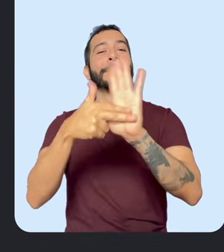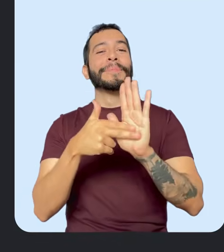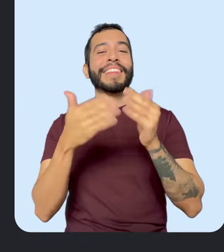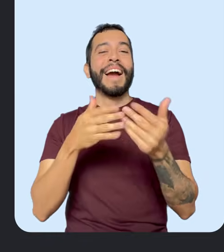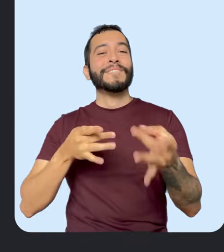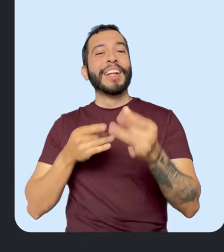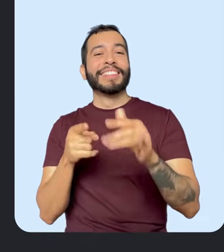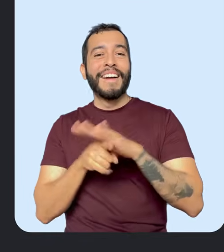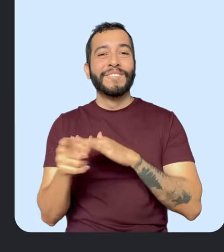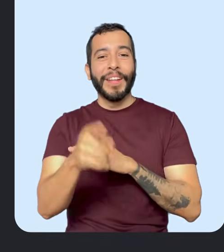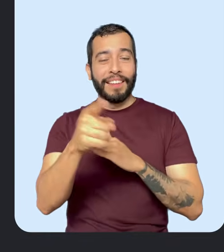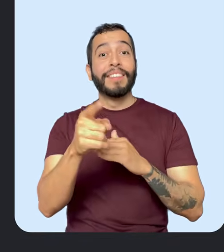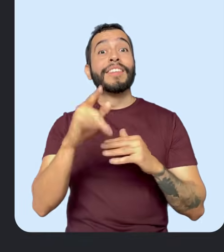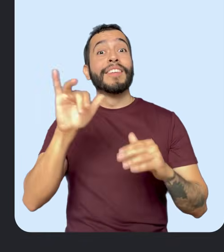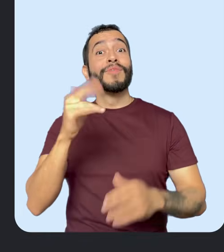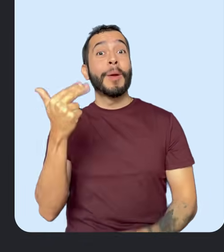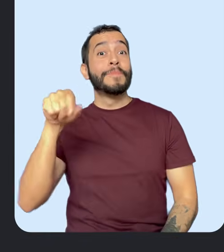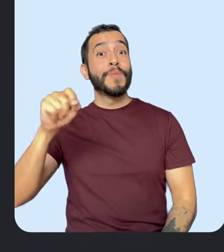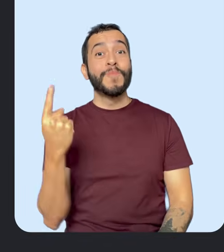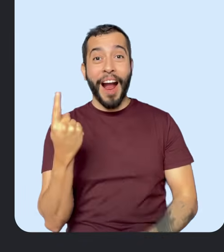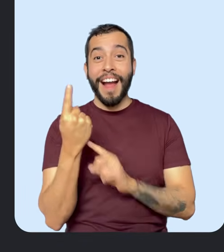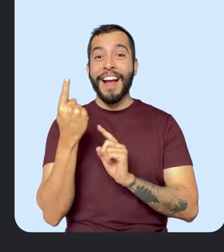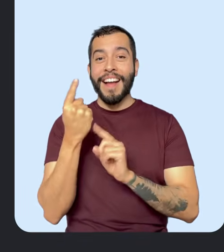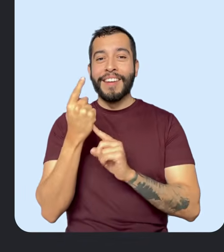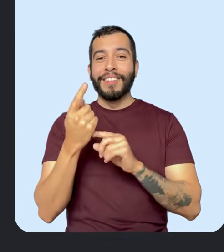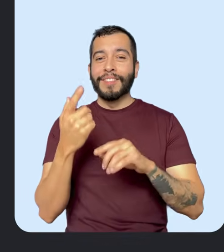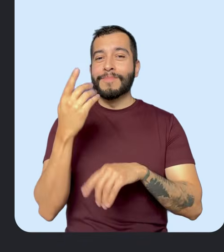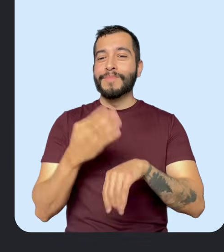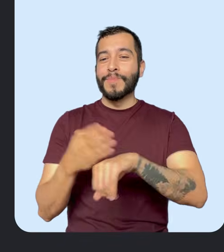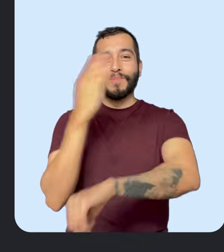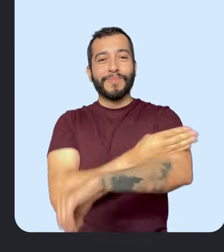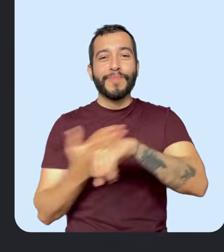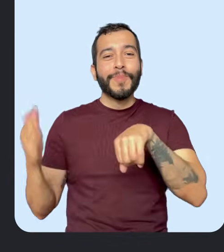for more effective navigation. We followed that up with TalkBack 13.1, which increases Braille